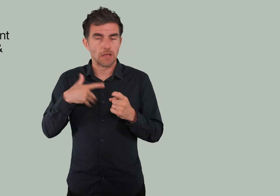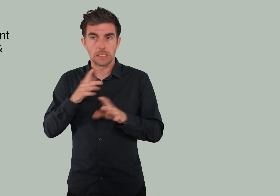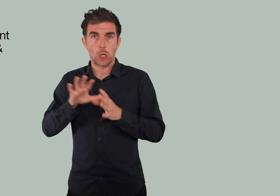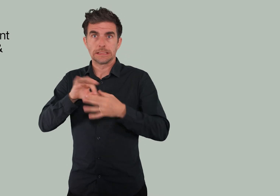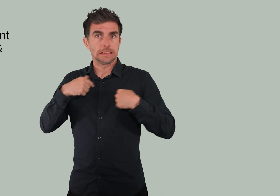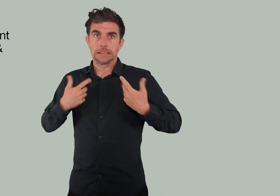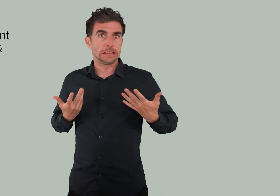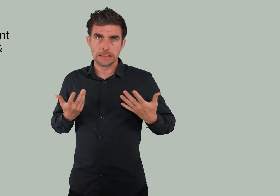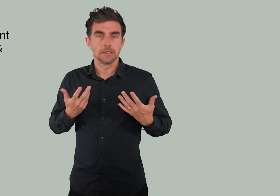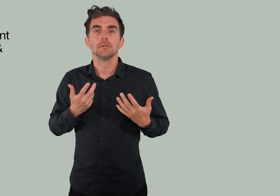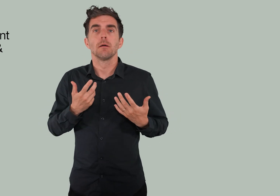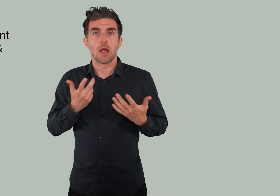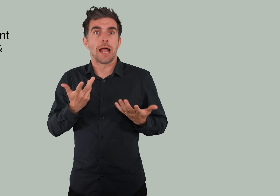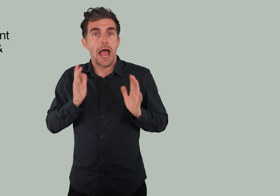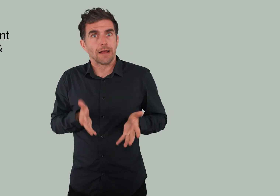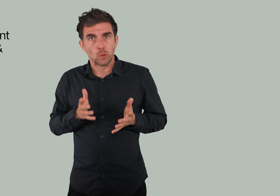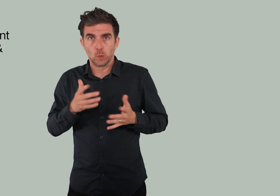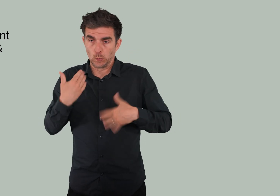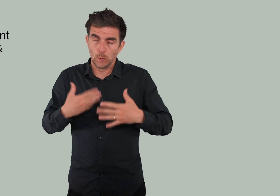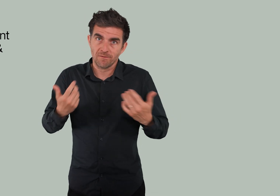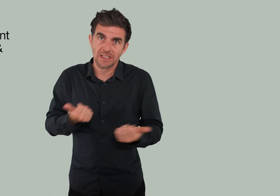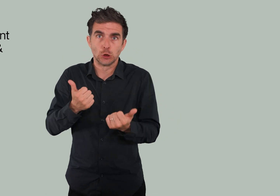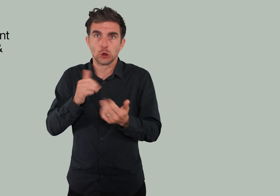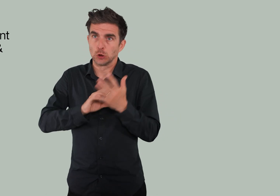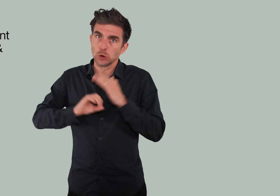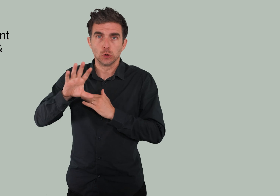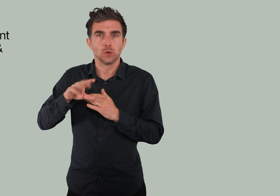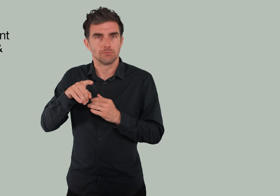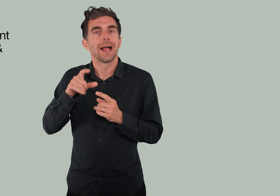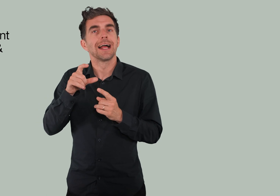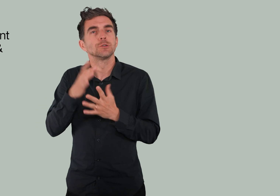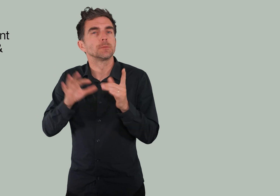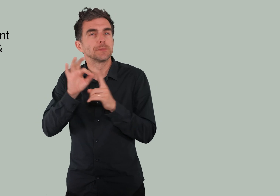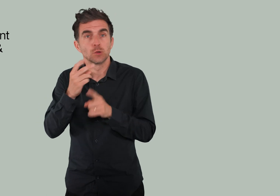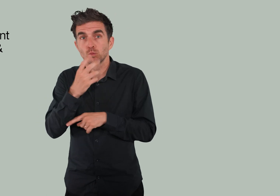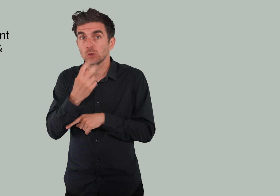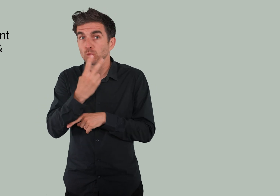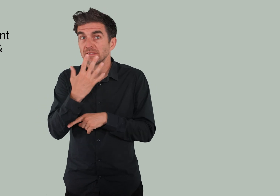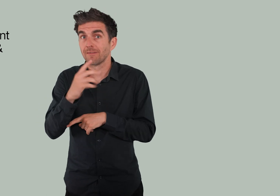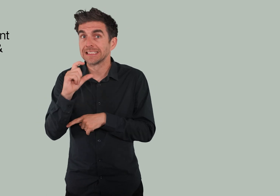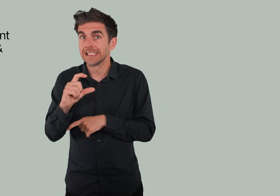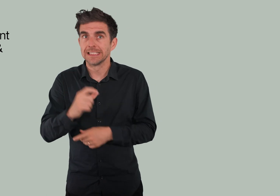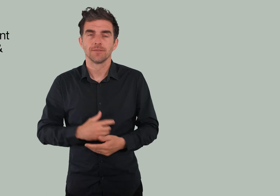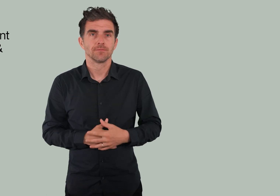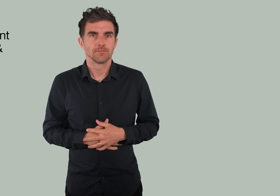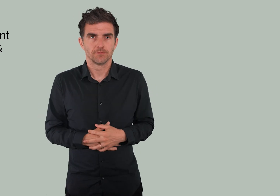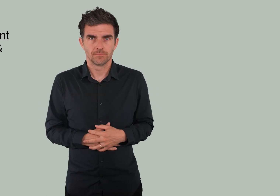irrelevant, although they are still required to complete them (DWP, 2025c).